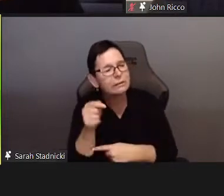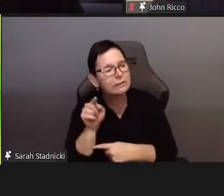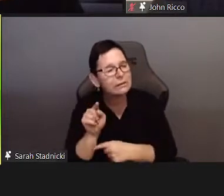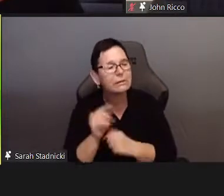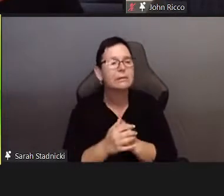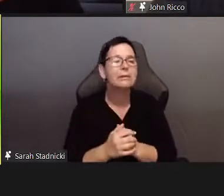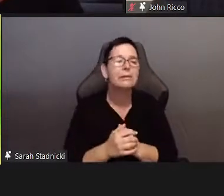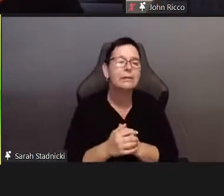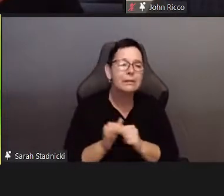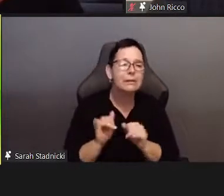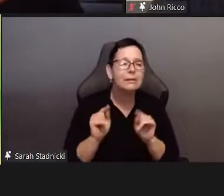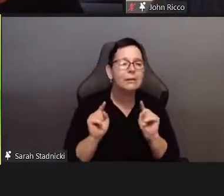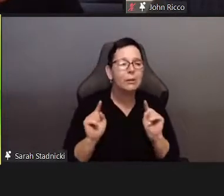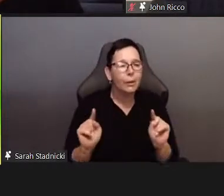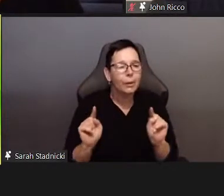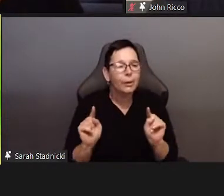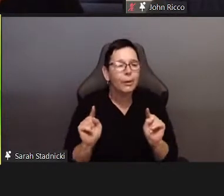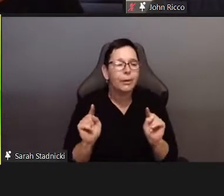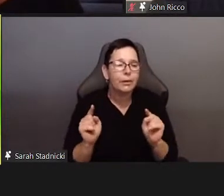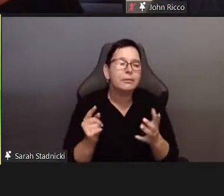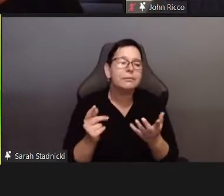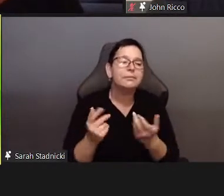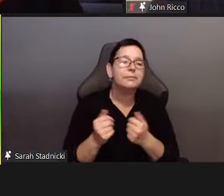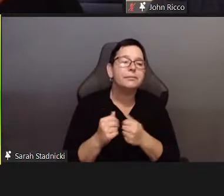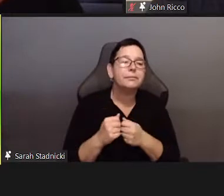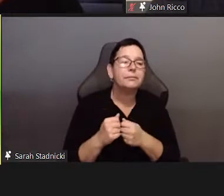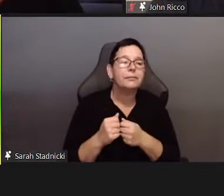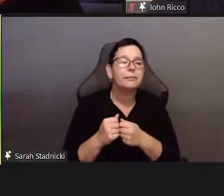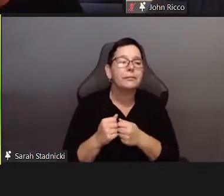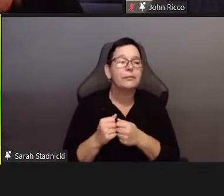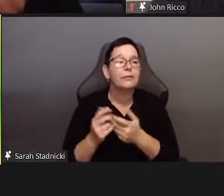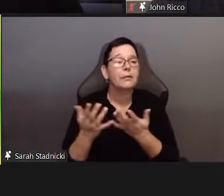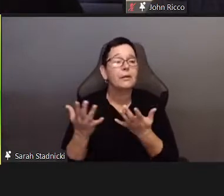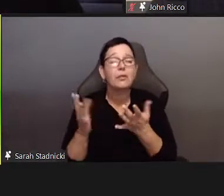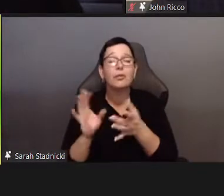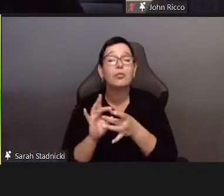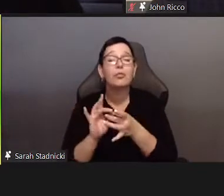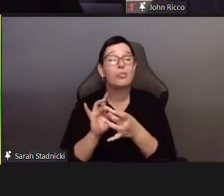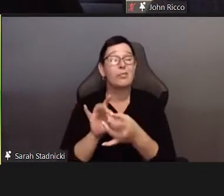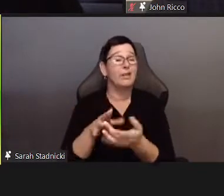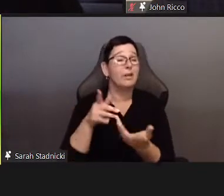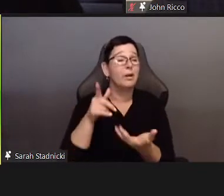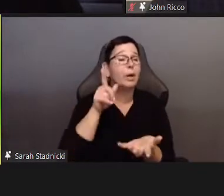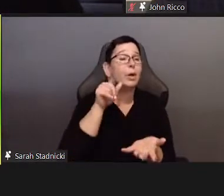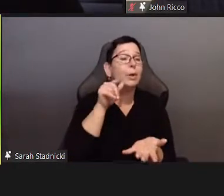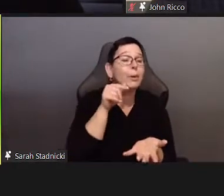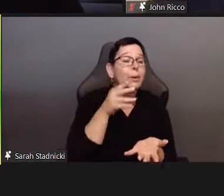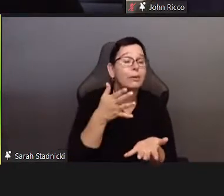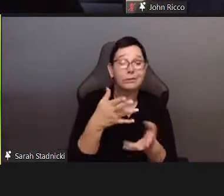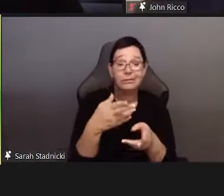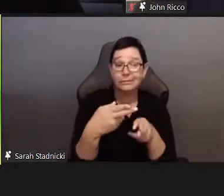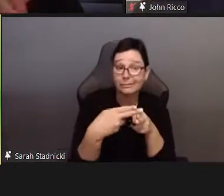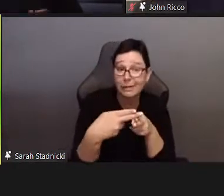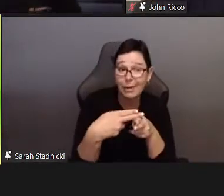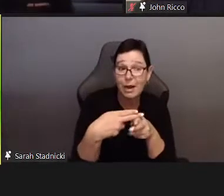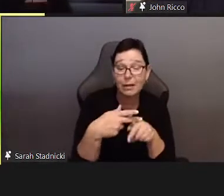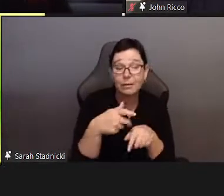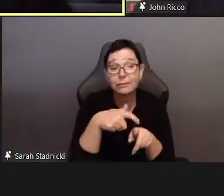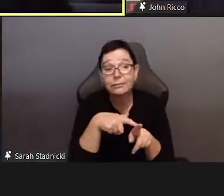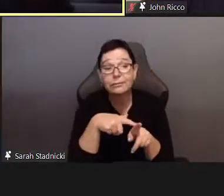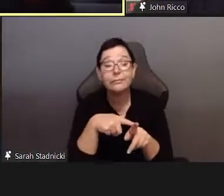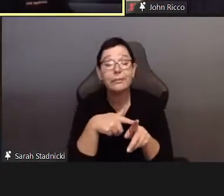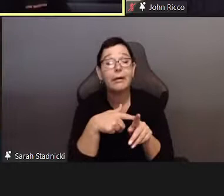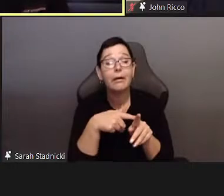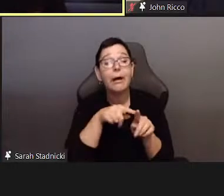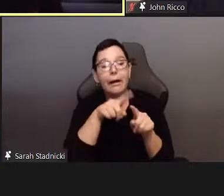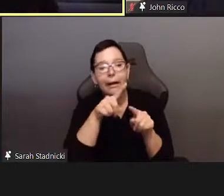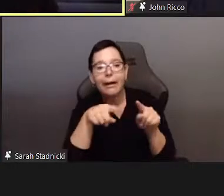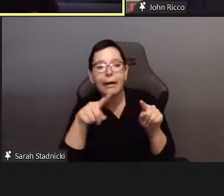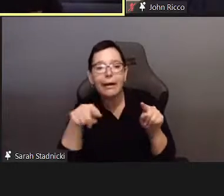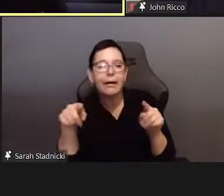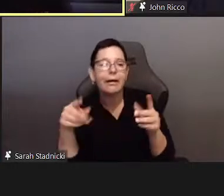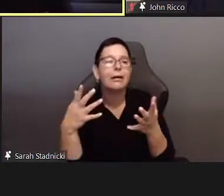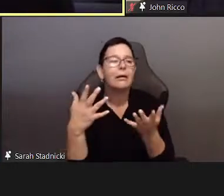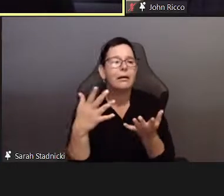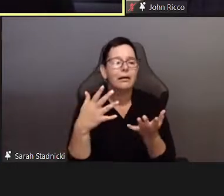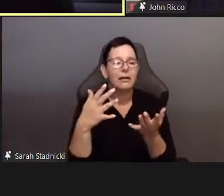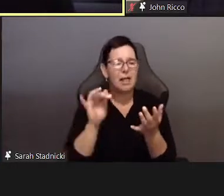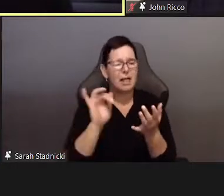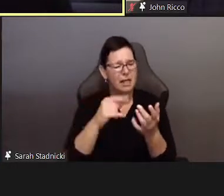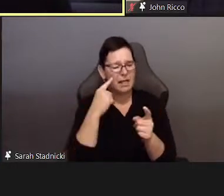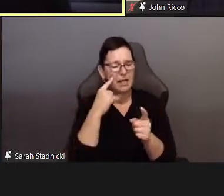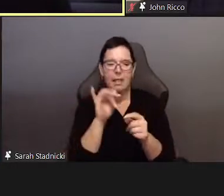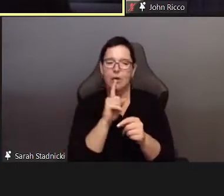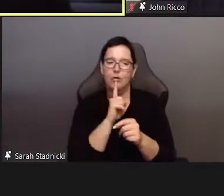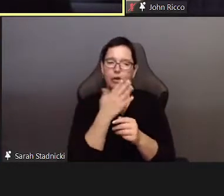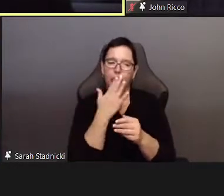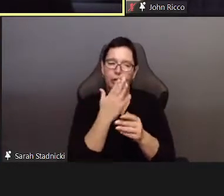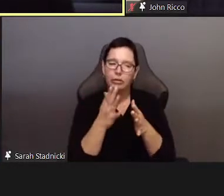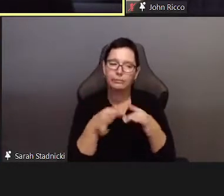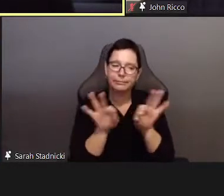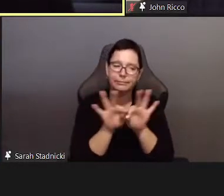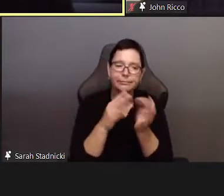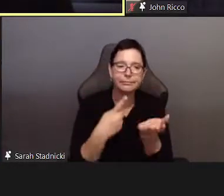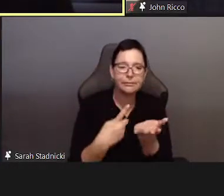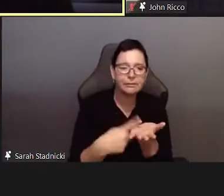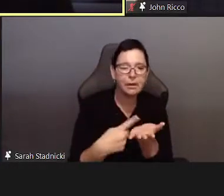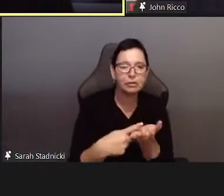in a flat sense. We can take pleasure in things that destroy us.